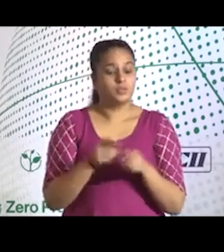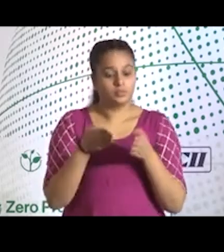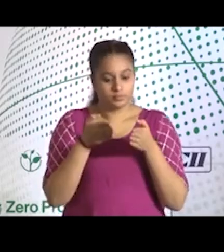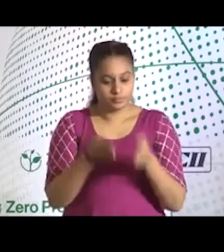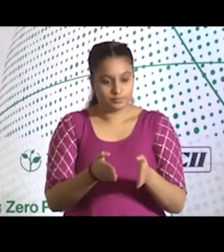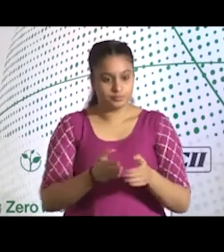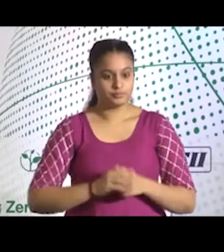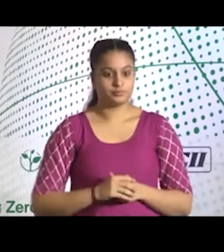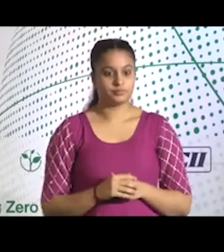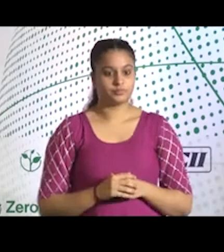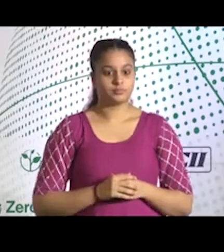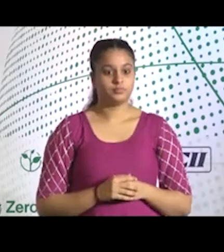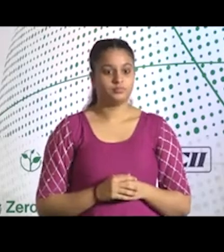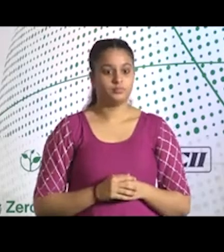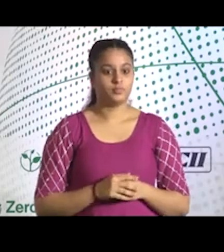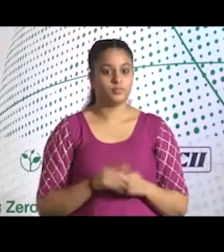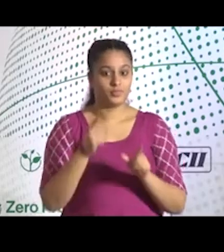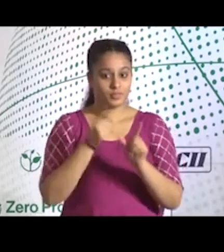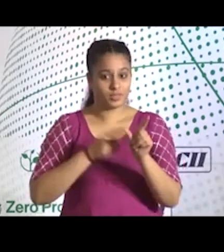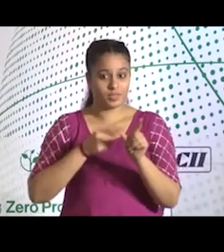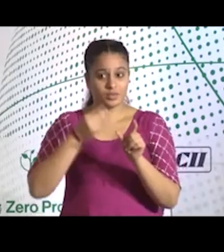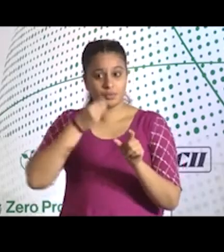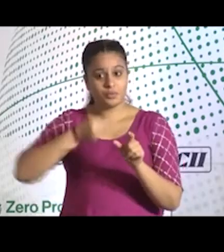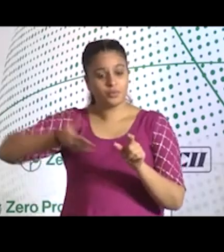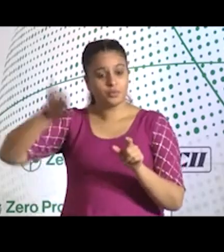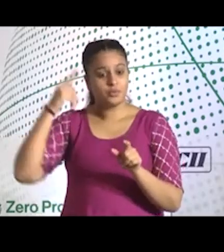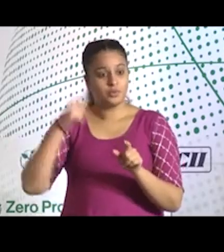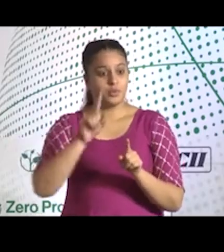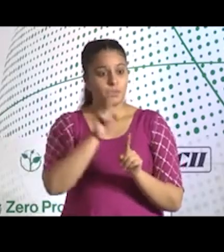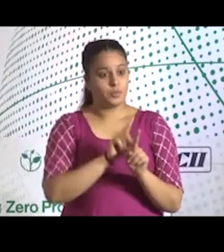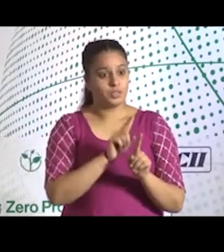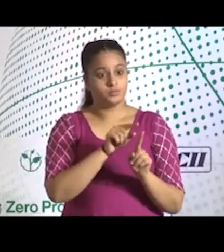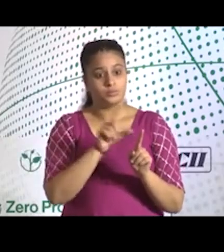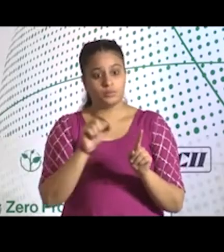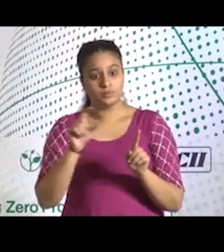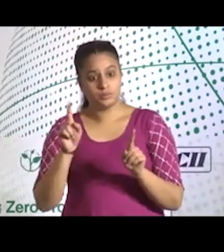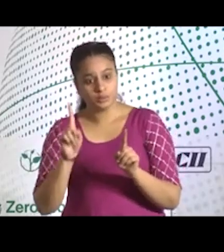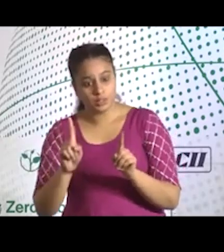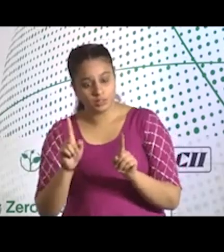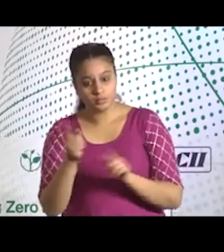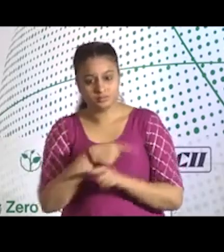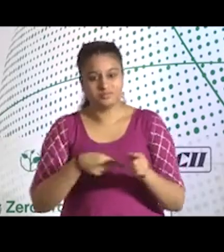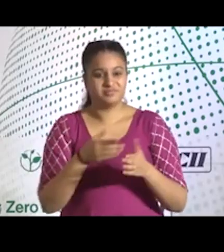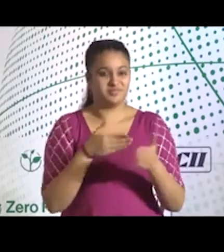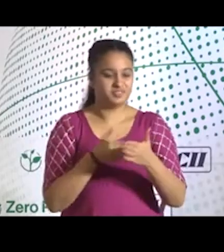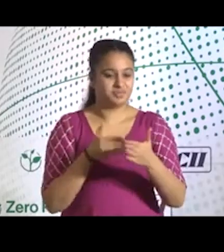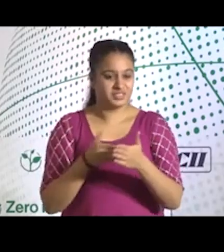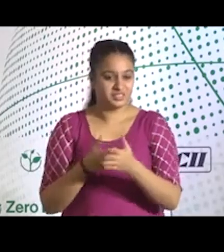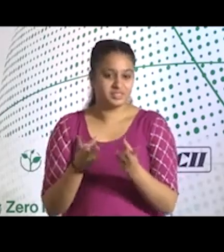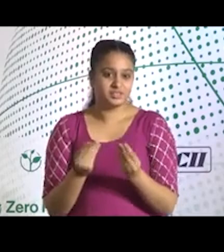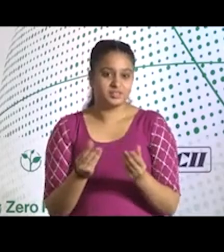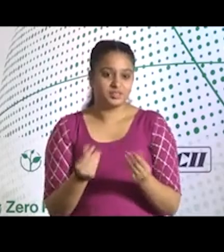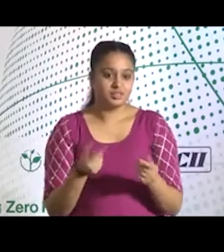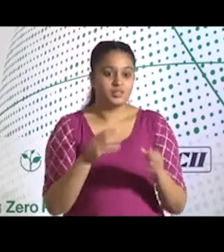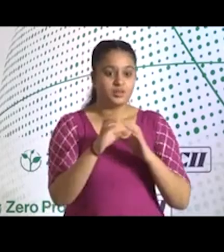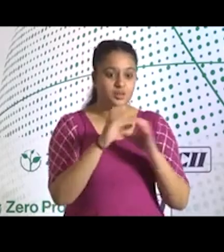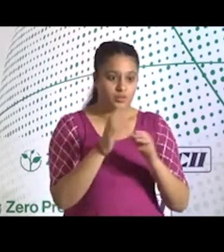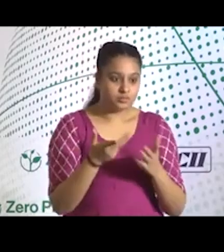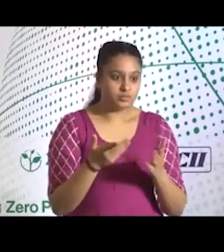Because I remember years ago it was probably one or one that we were trying to tackle. Obviously the conversations of advanced